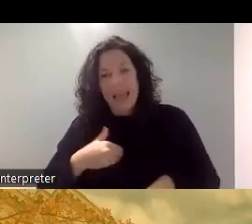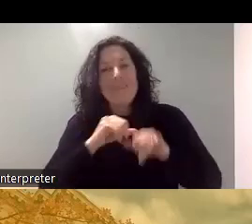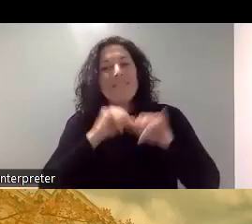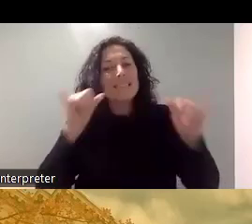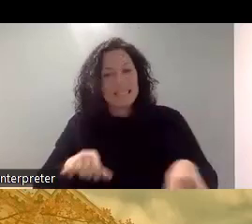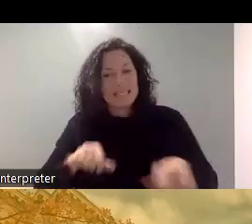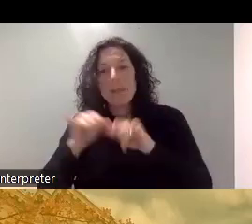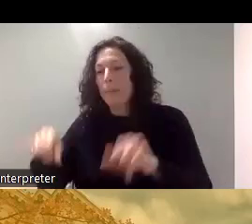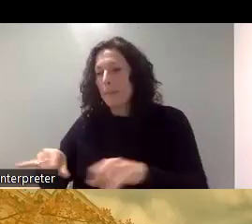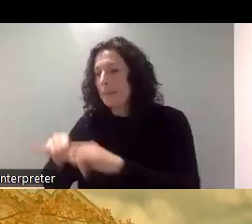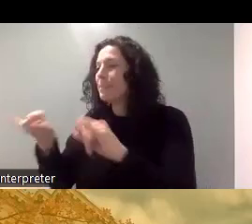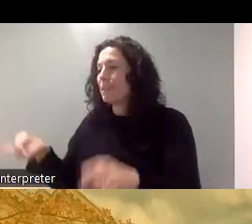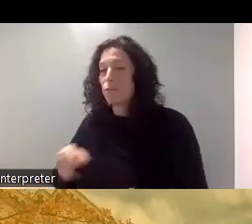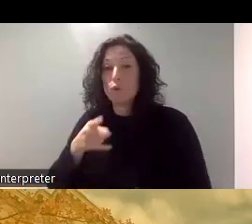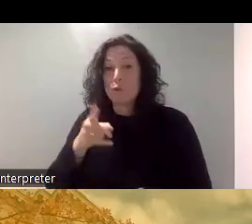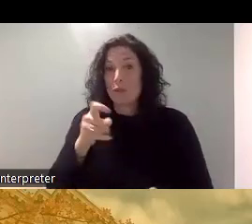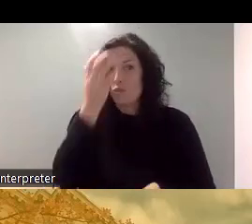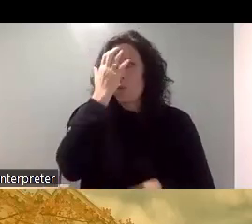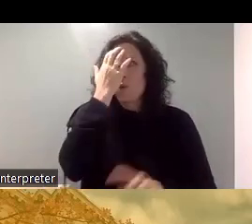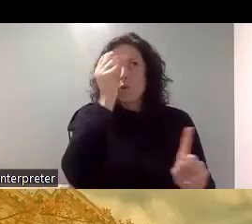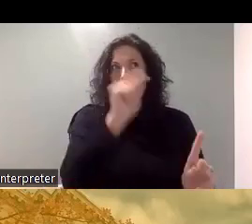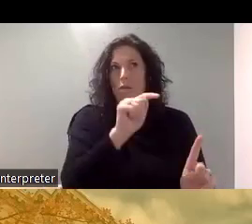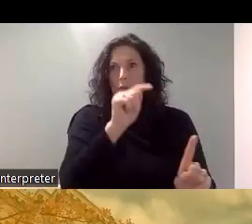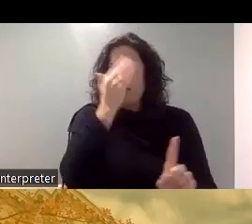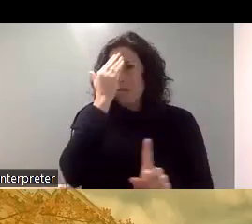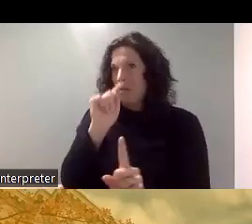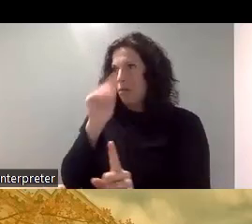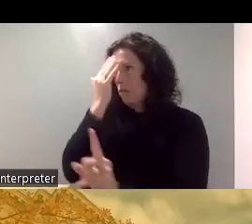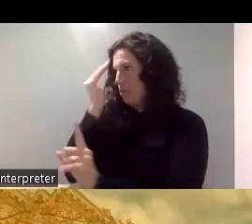that you need to be aware of so you can meet those deadlines